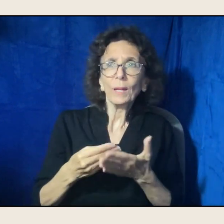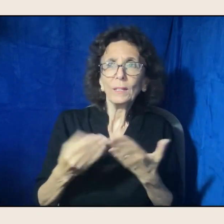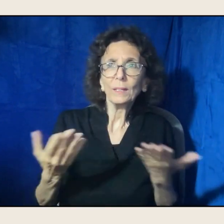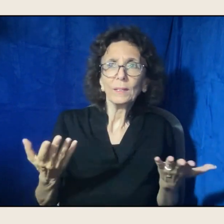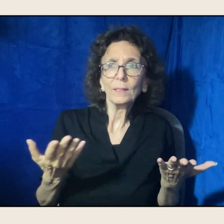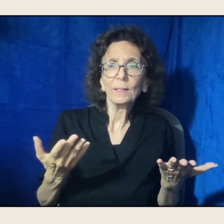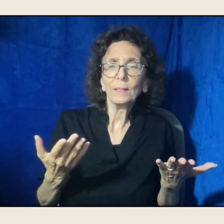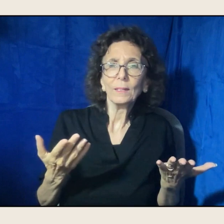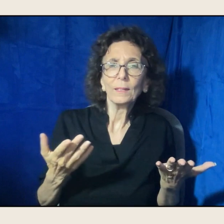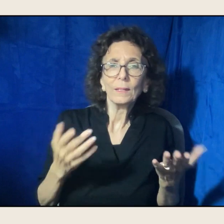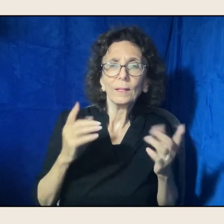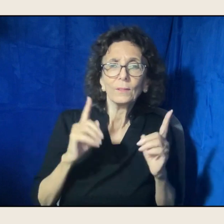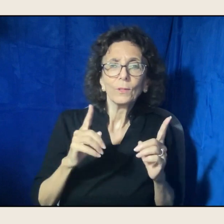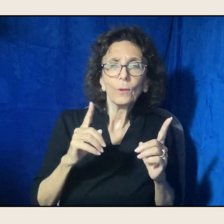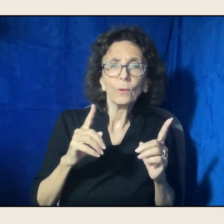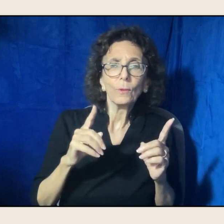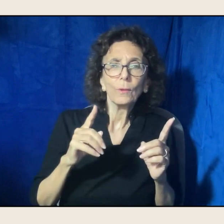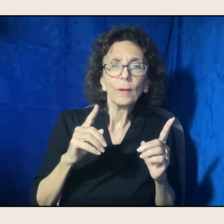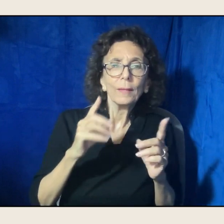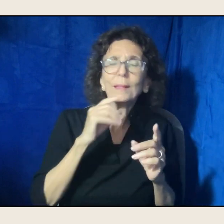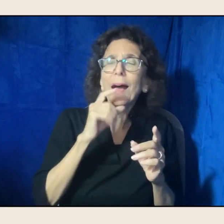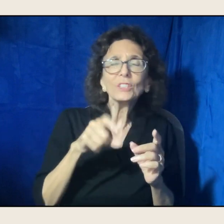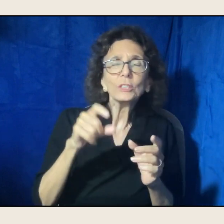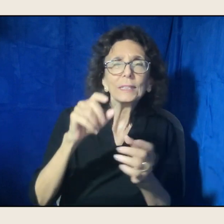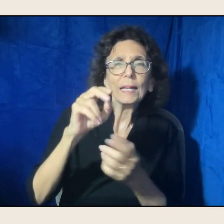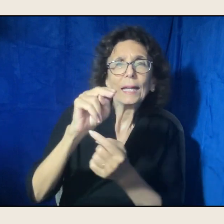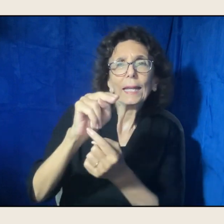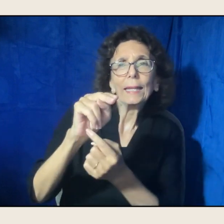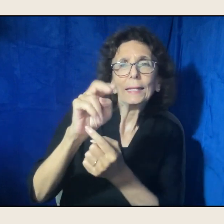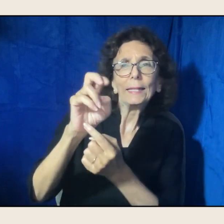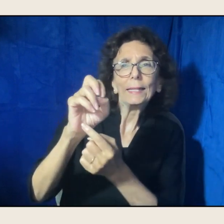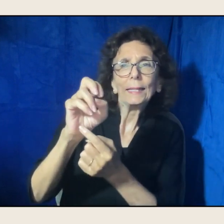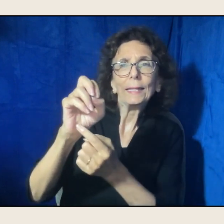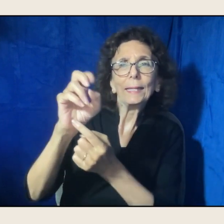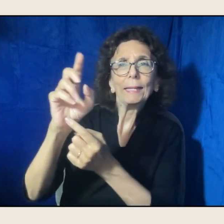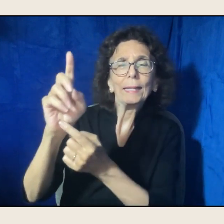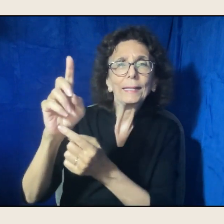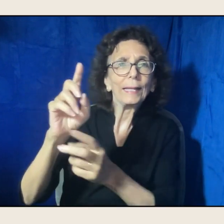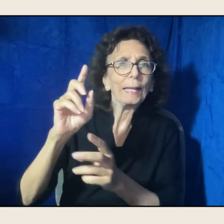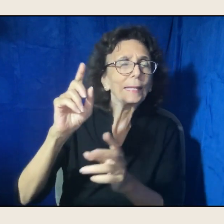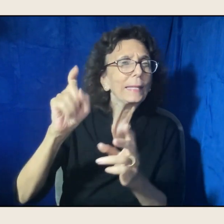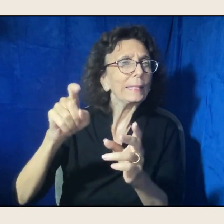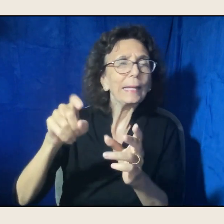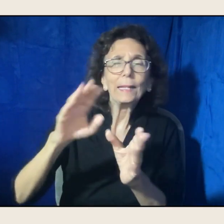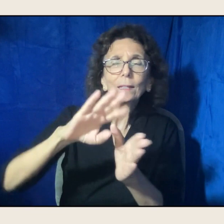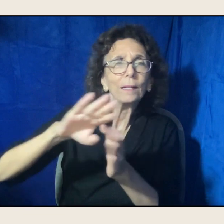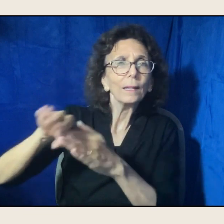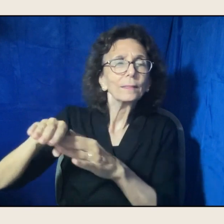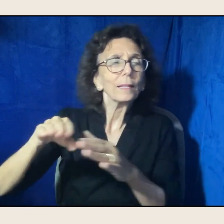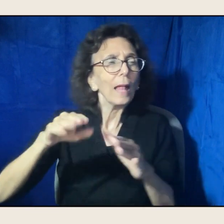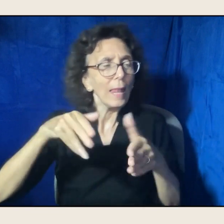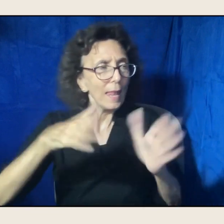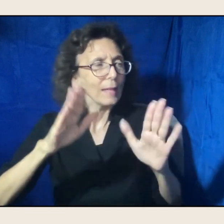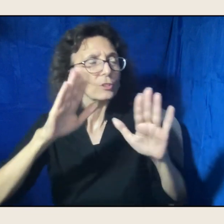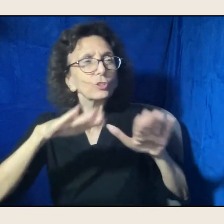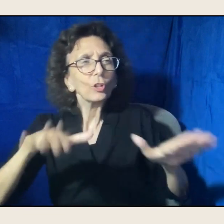from the equation and create a premise where people, children, could express themselves and make their money.